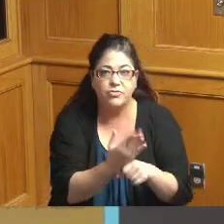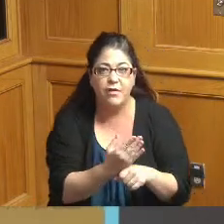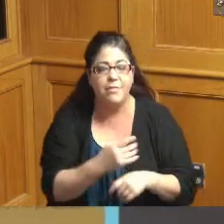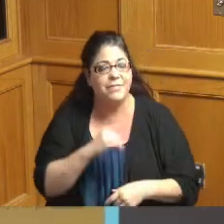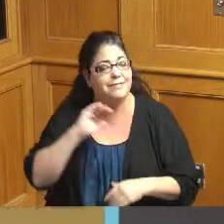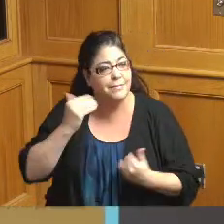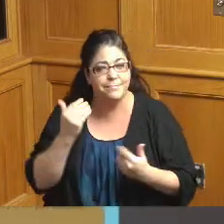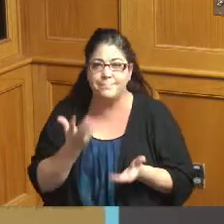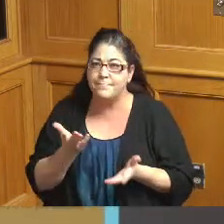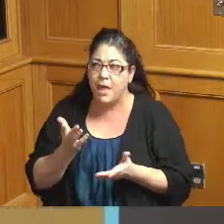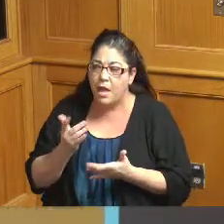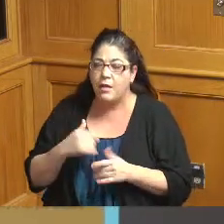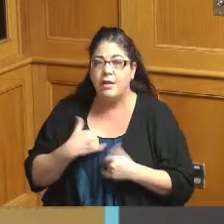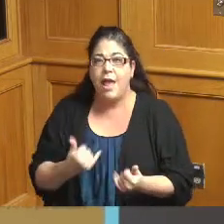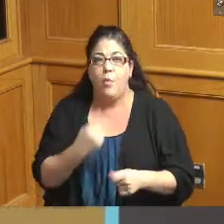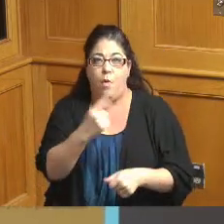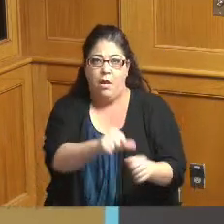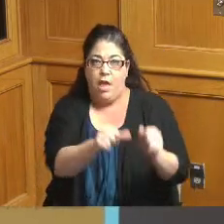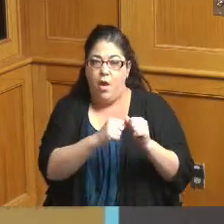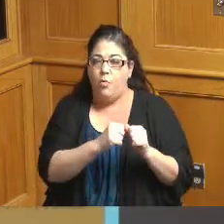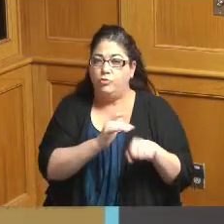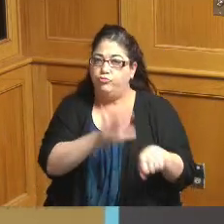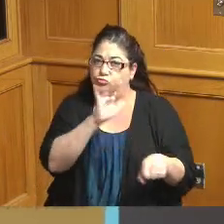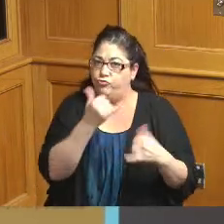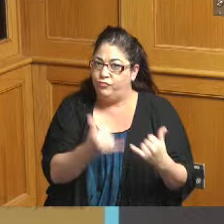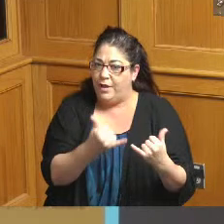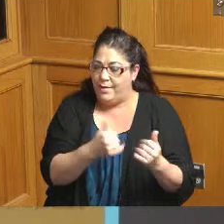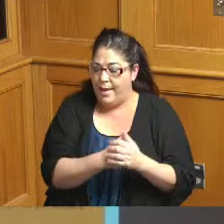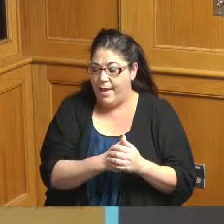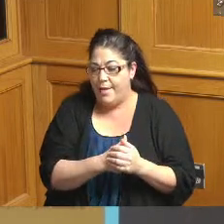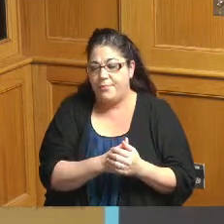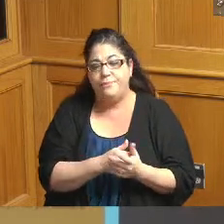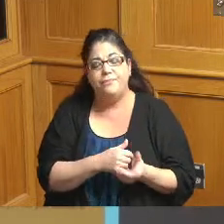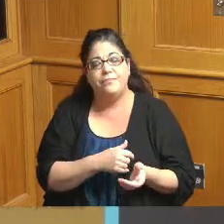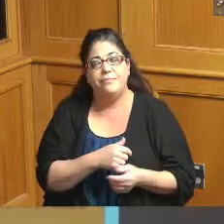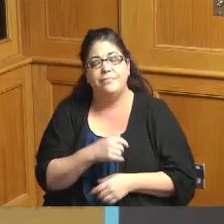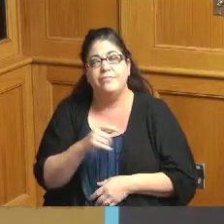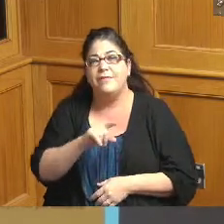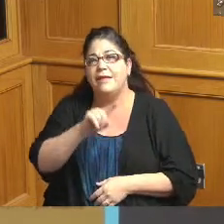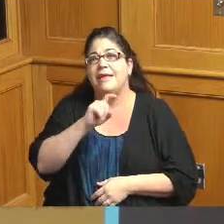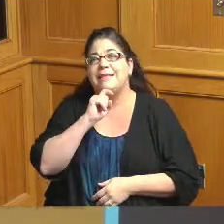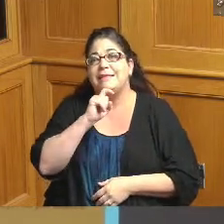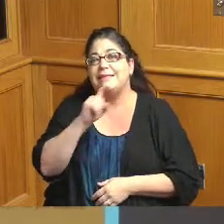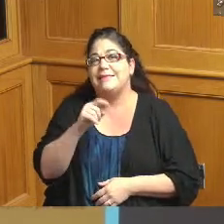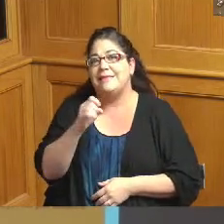we're pretty pleased with right now is we have a relationship now with Xavier University where we